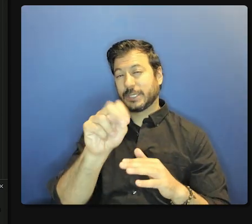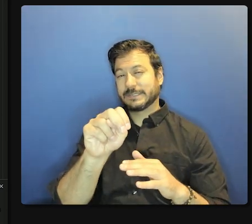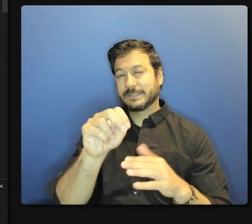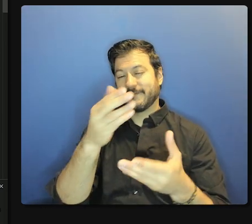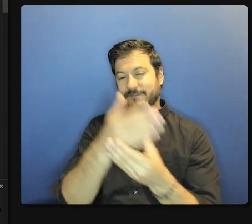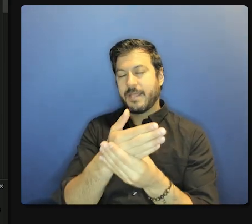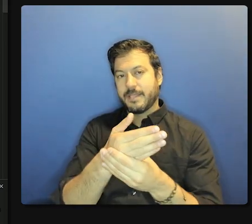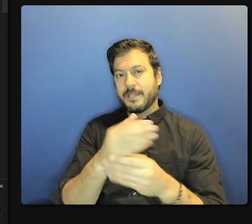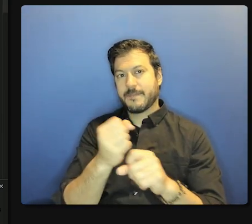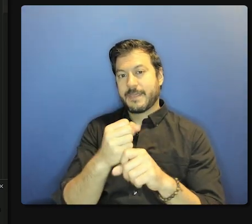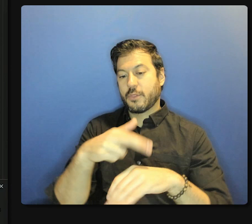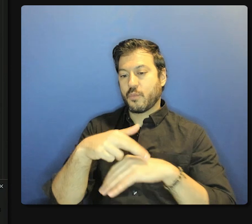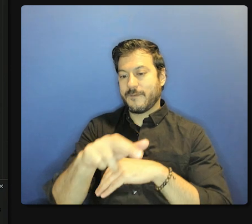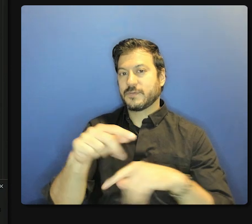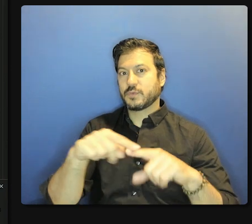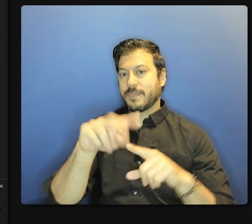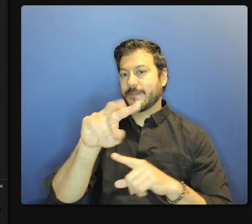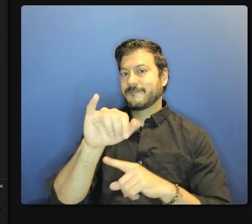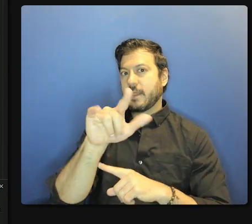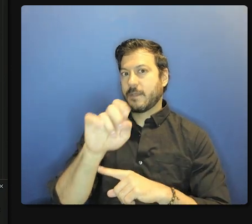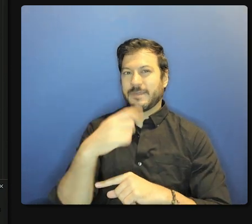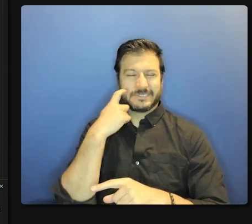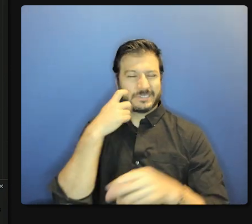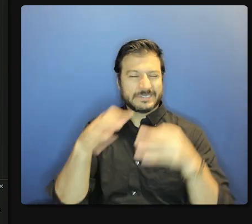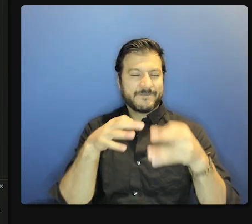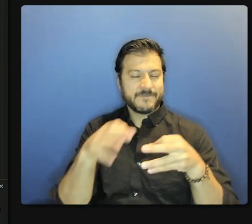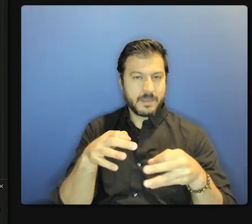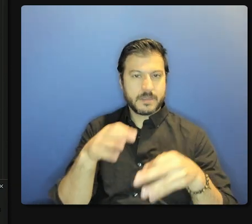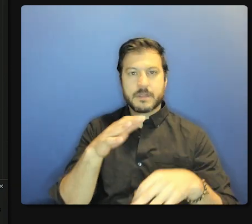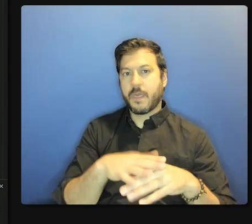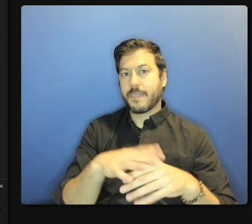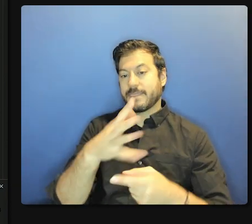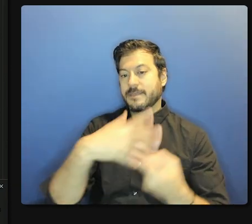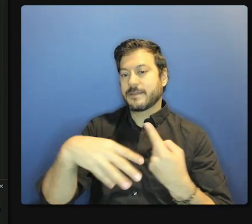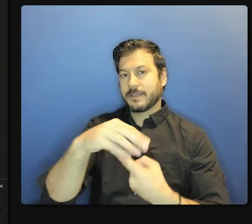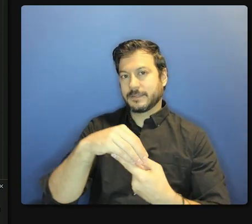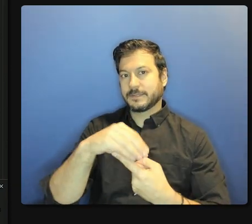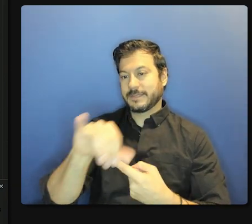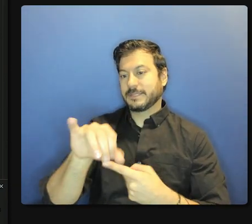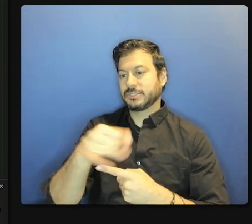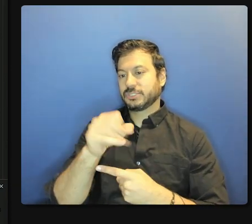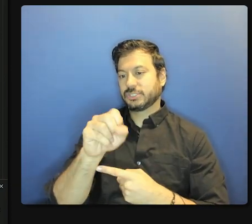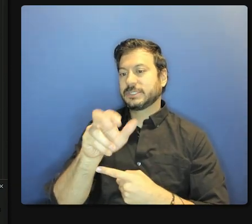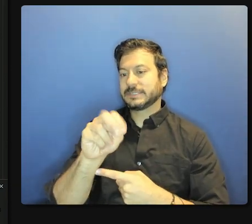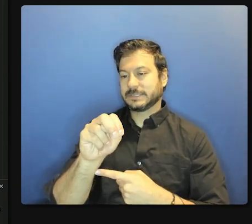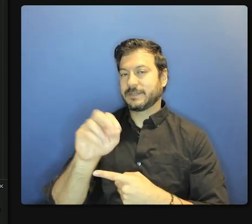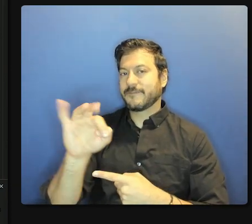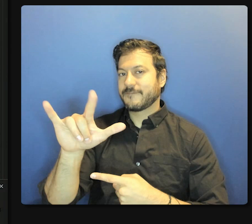I'll make a reference to the variable I just defined on Context at JSON file.